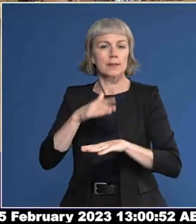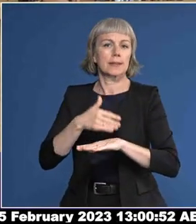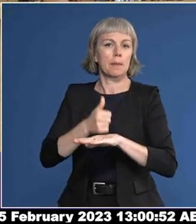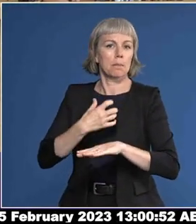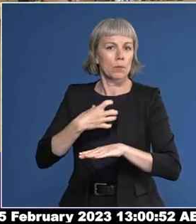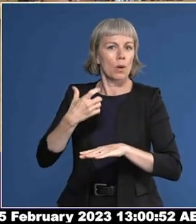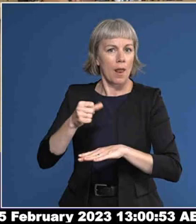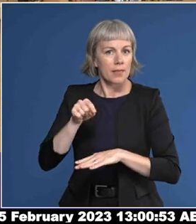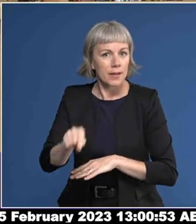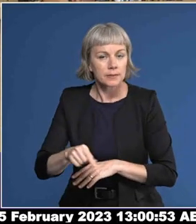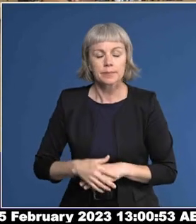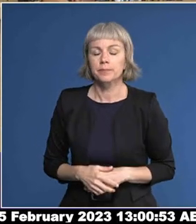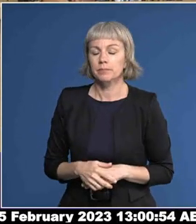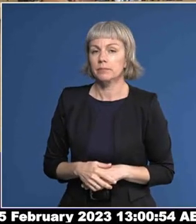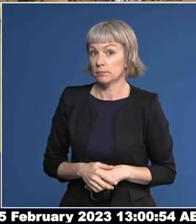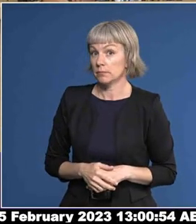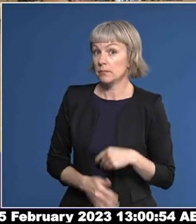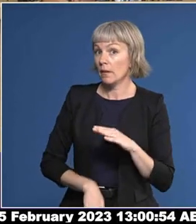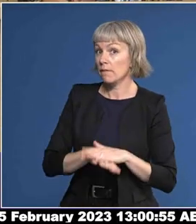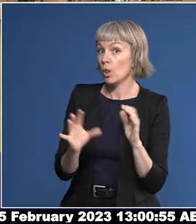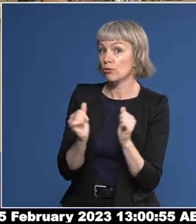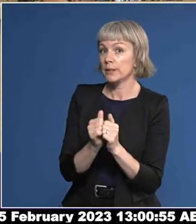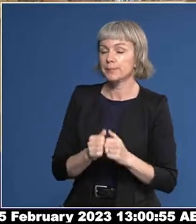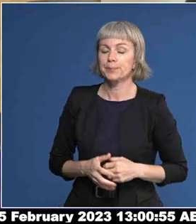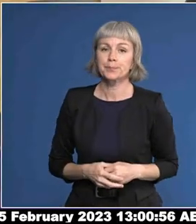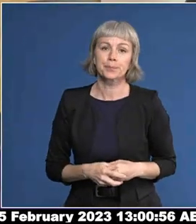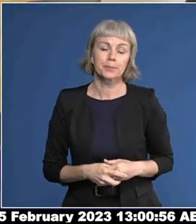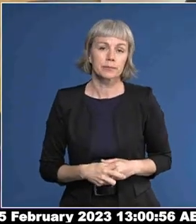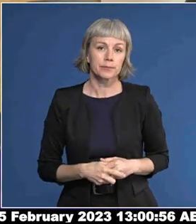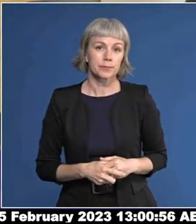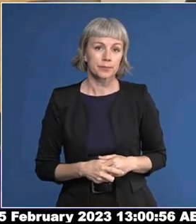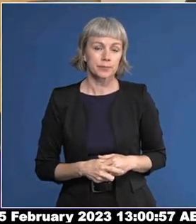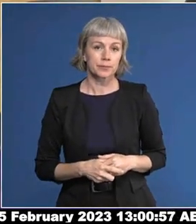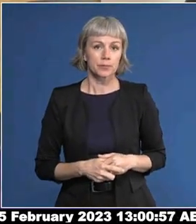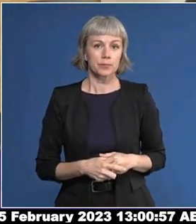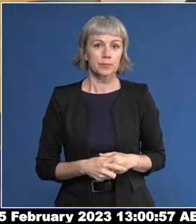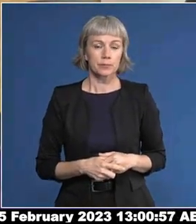I completely agree. Yes. MS EASTMAN: So the topic I want to end on - and, again, we are thinking about